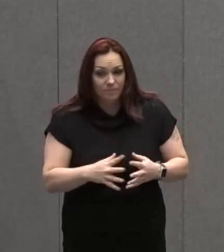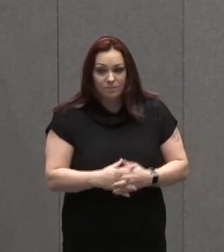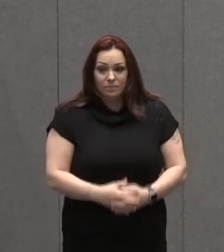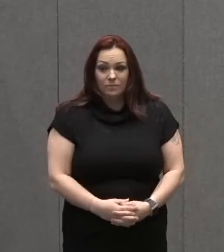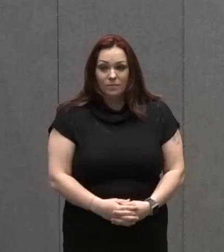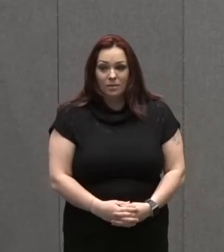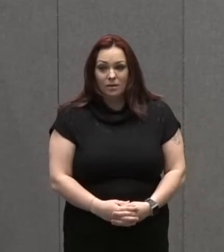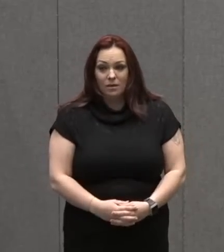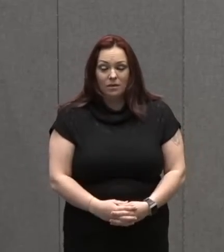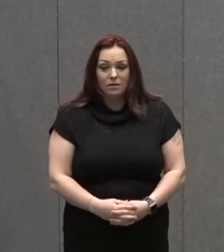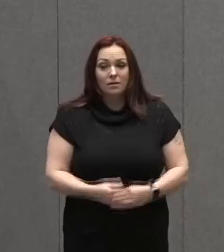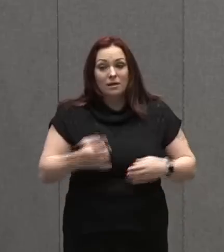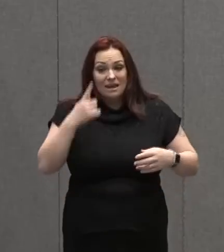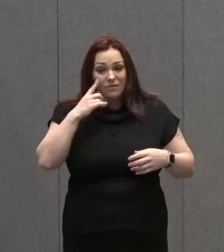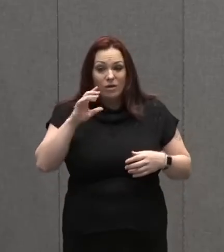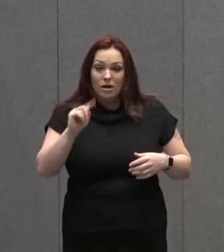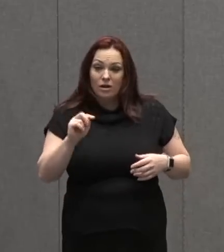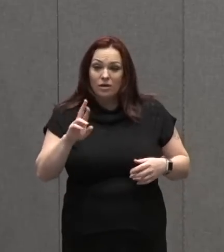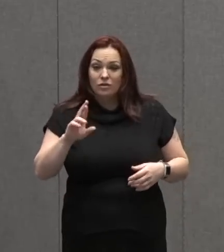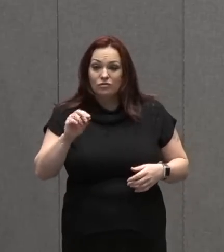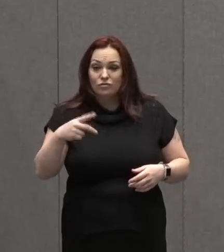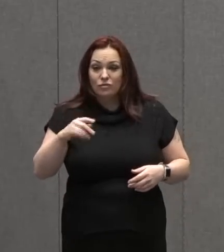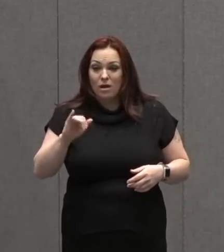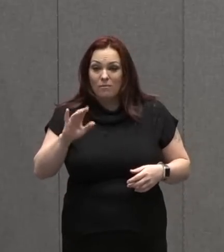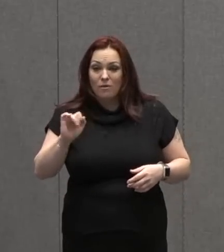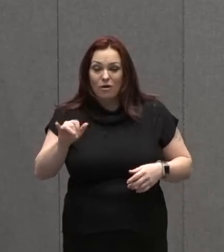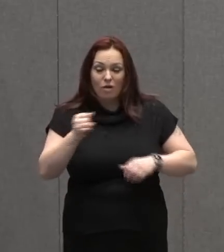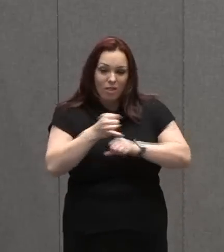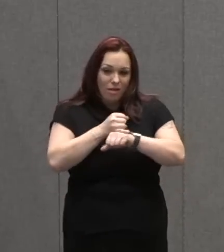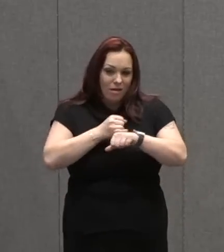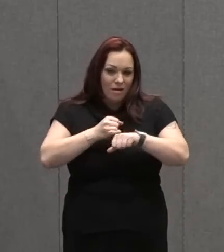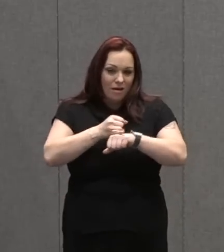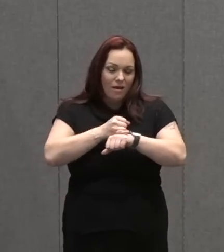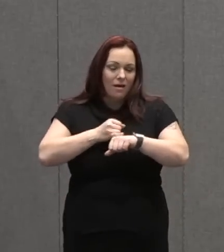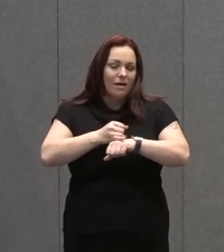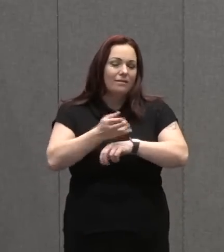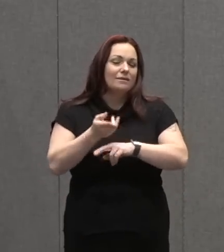If we are on a tropical island and it's breezy and warm